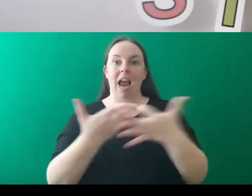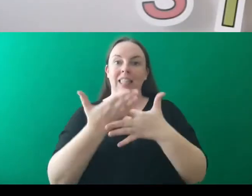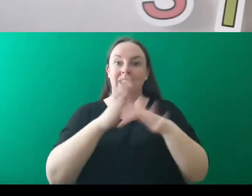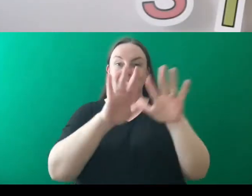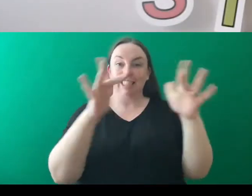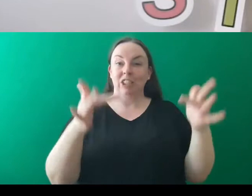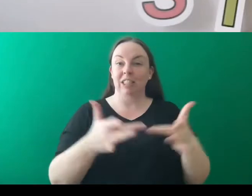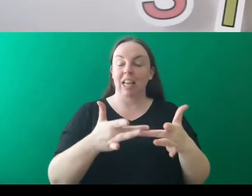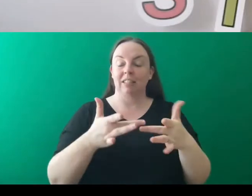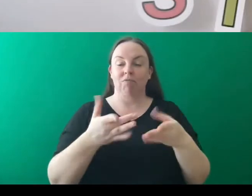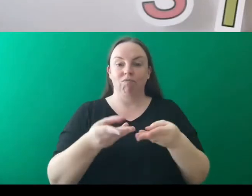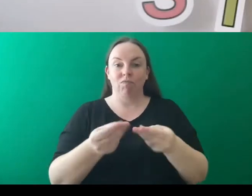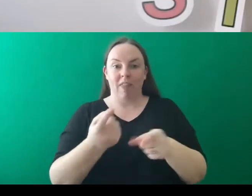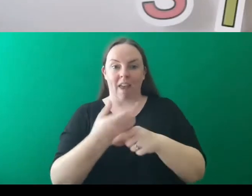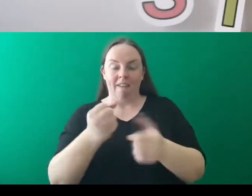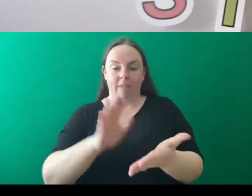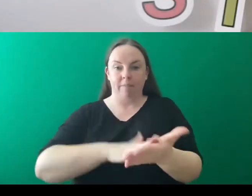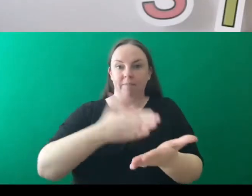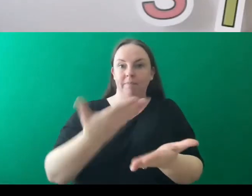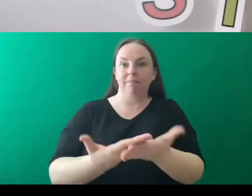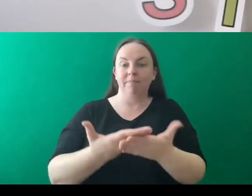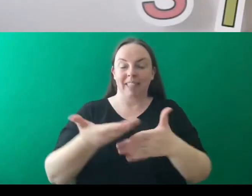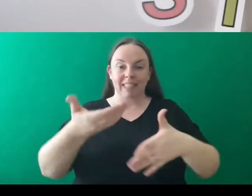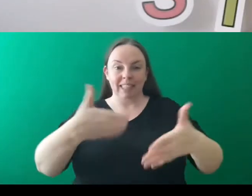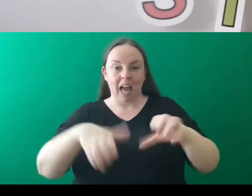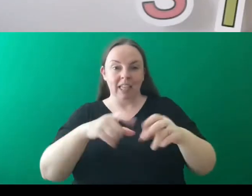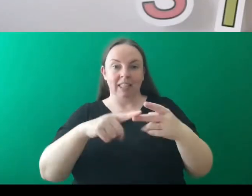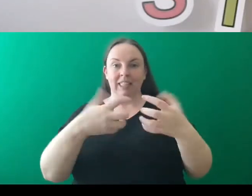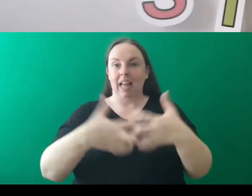translations of science, technology, engineering, and